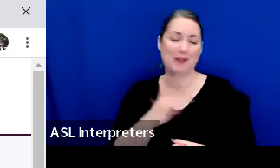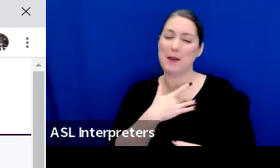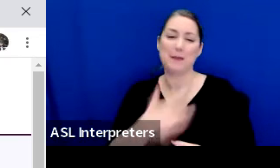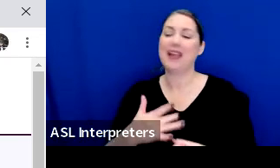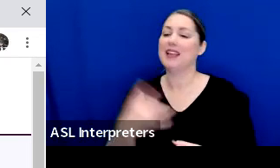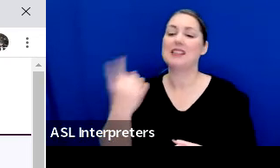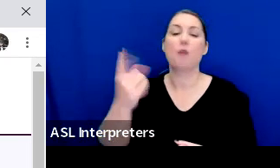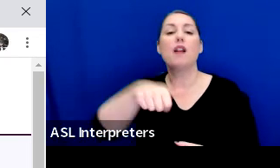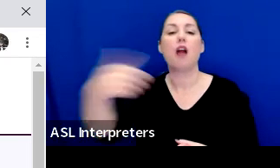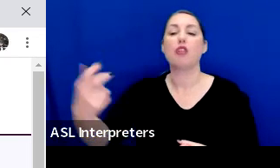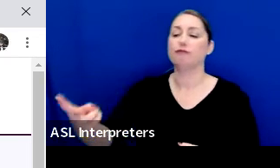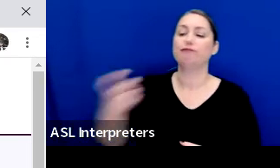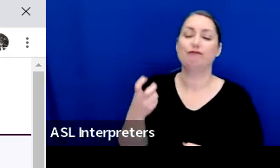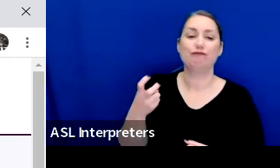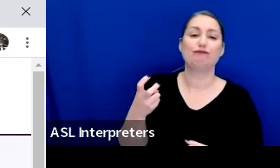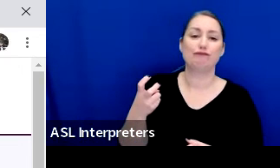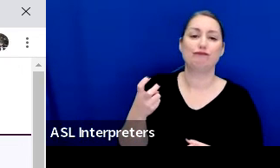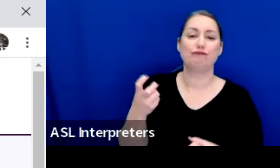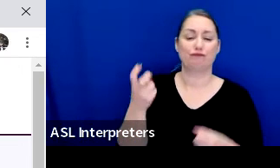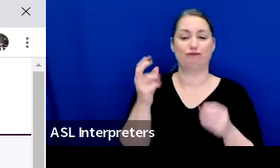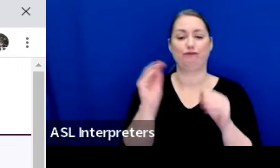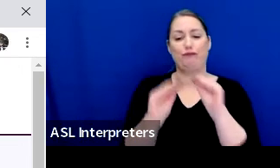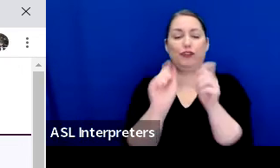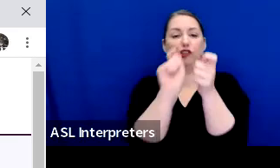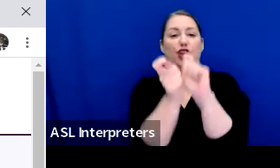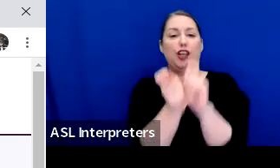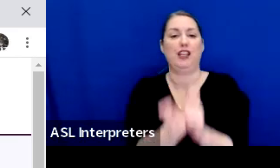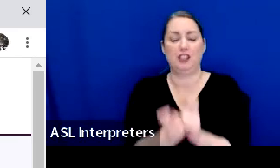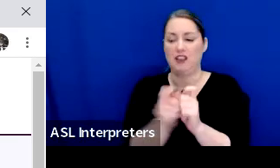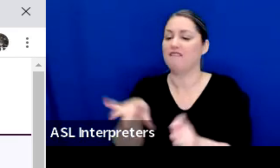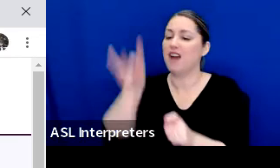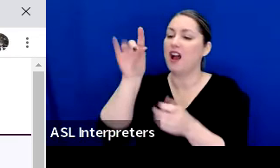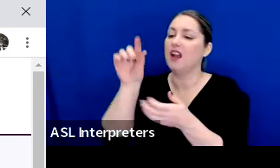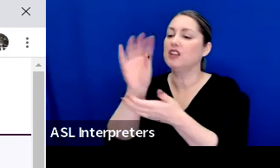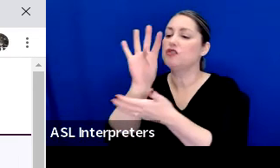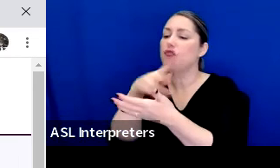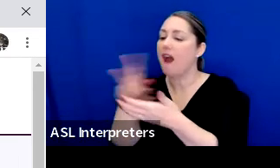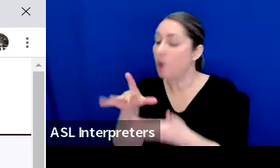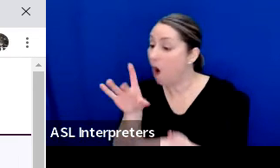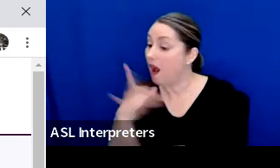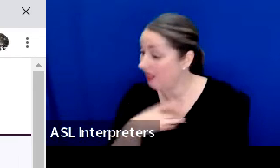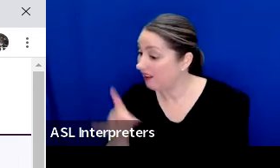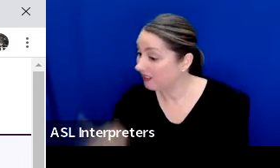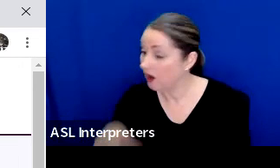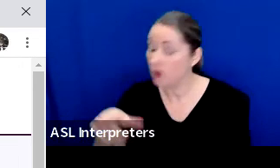That's easier than trying to remember how to do all the graphic stuff, I just find it wrapping when someone else is done and then change the equation.